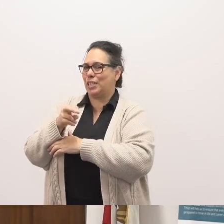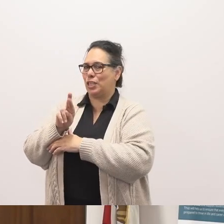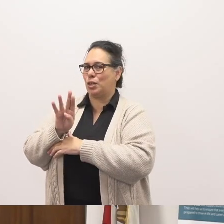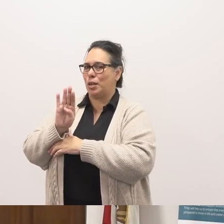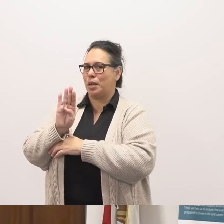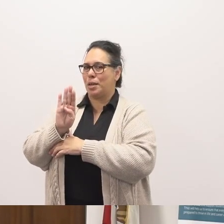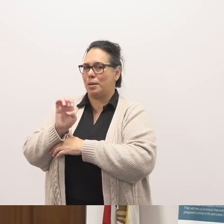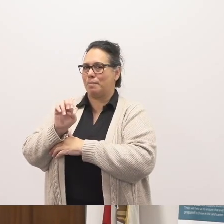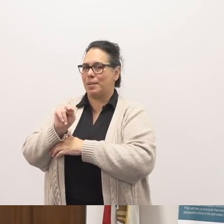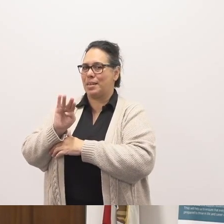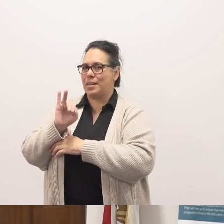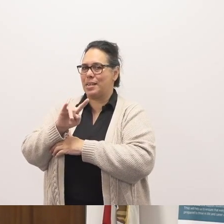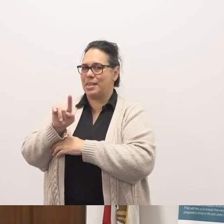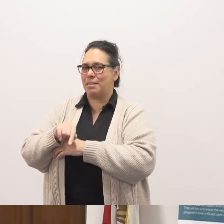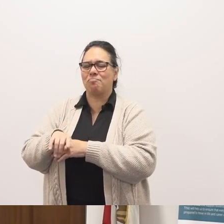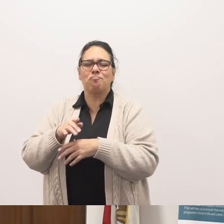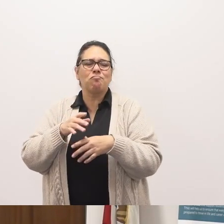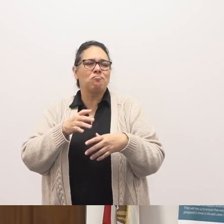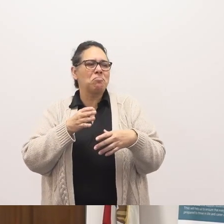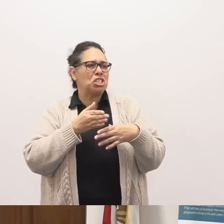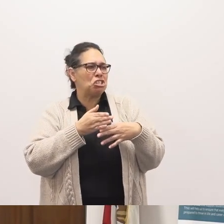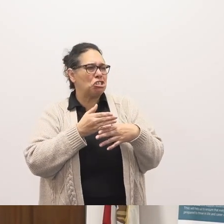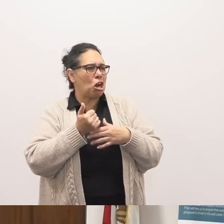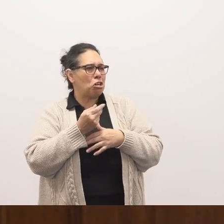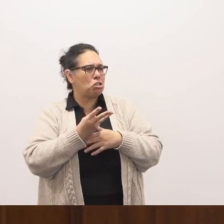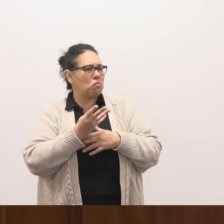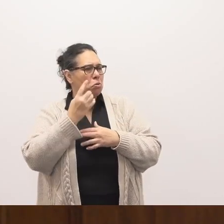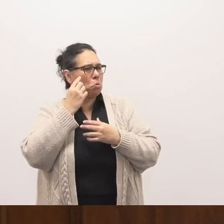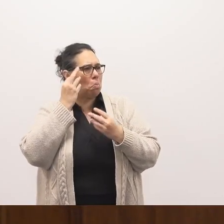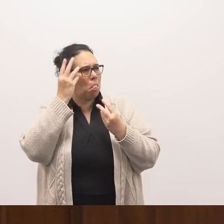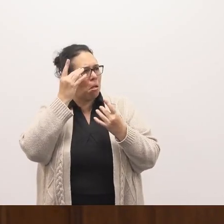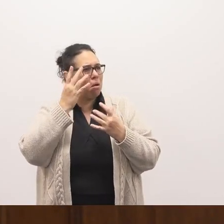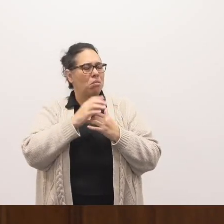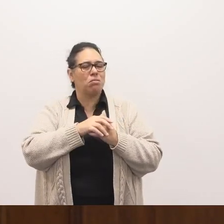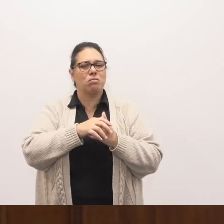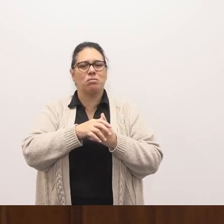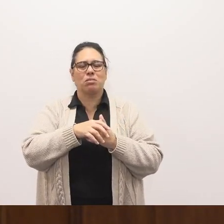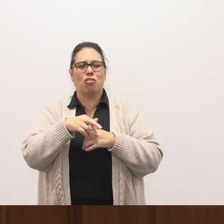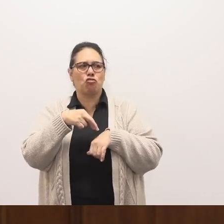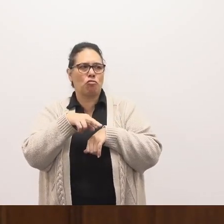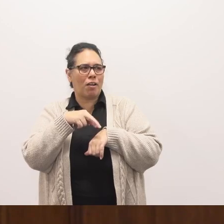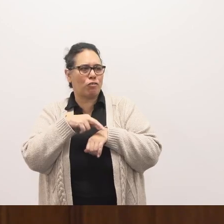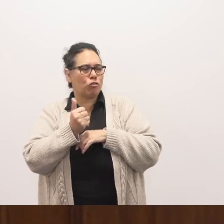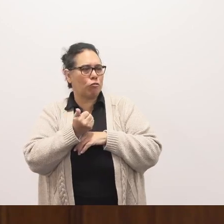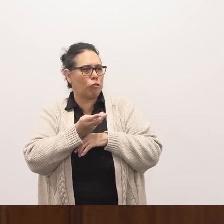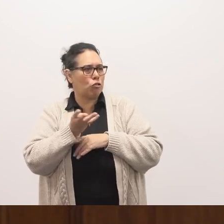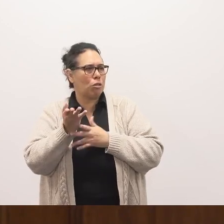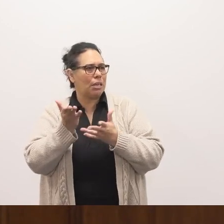Yeah, I'll just share a few thoughts, President Craighead. So in reference to a few of the things that were shared earlier